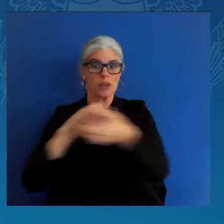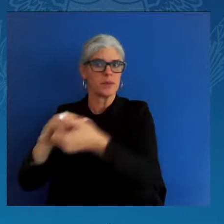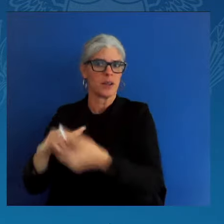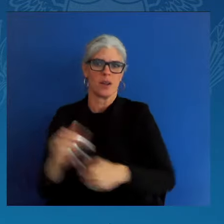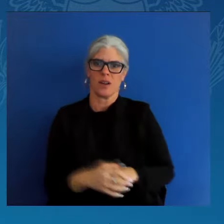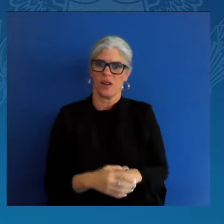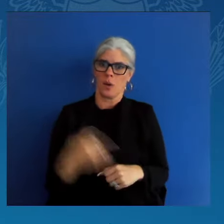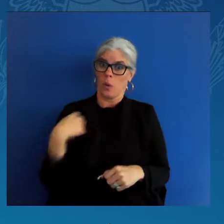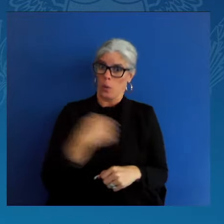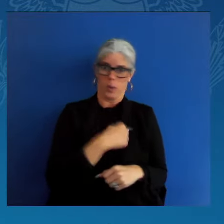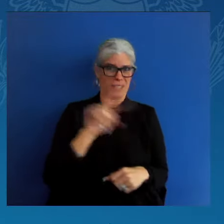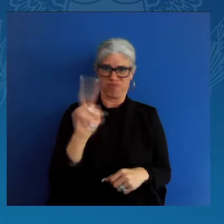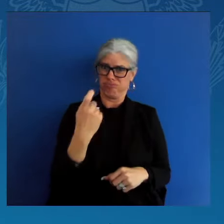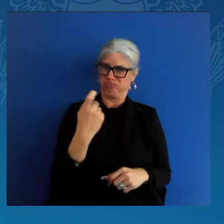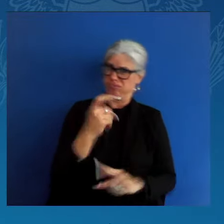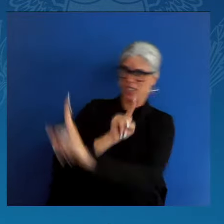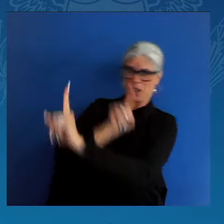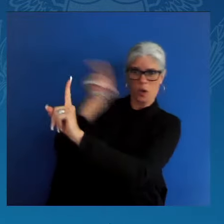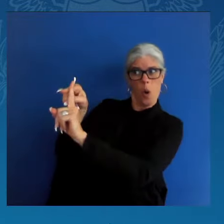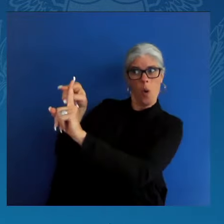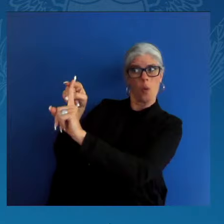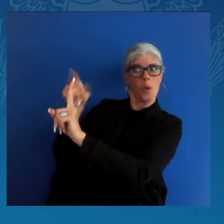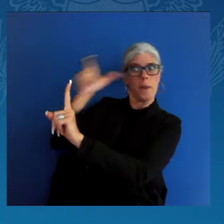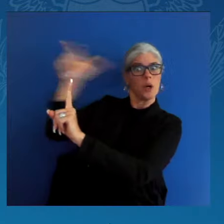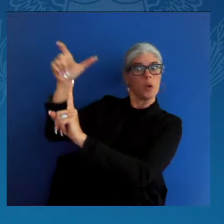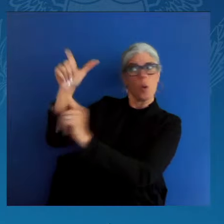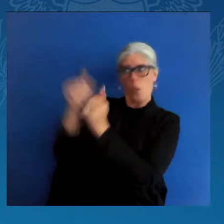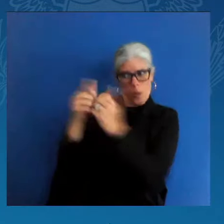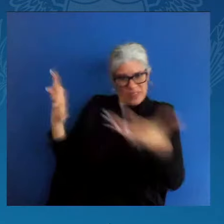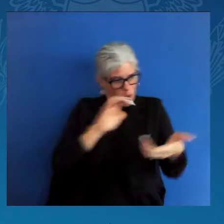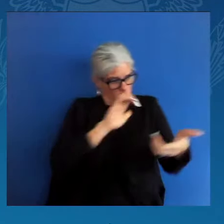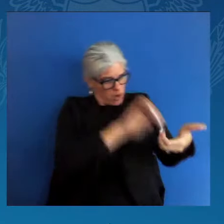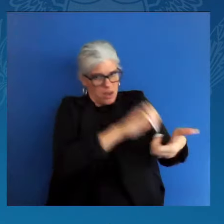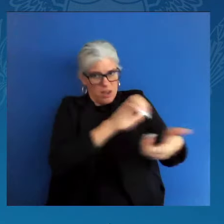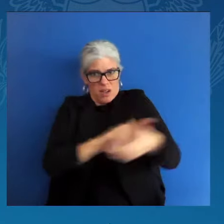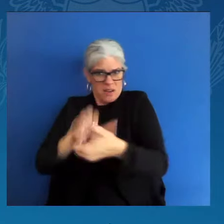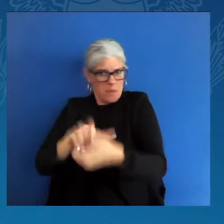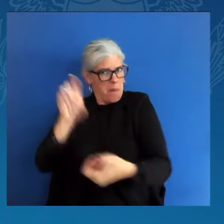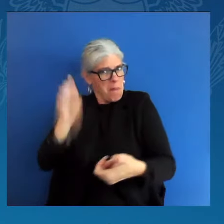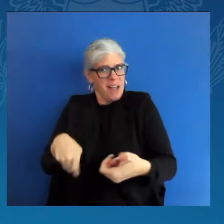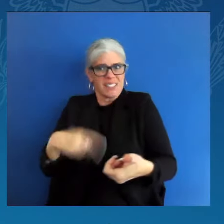The European Space Agency provides the service module that powers the Orion crew capsule